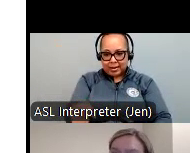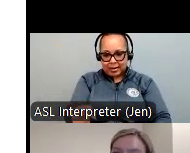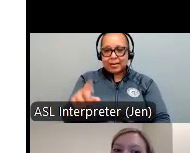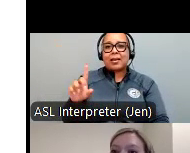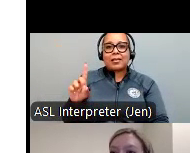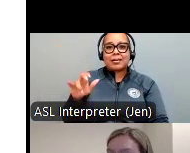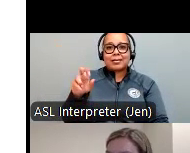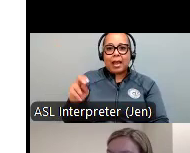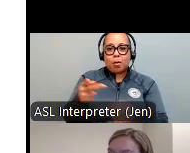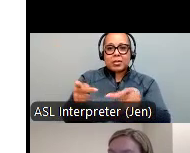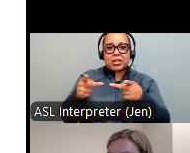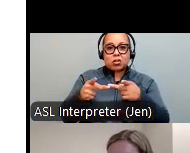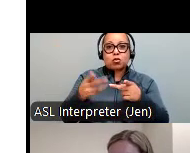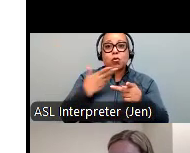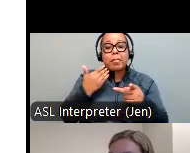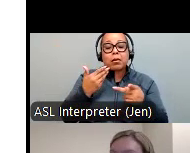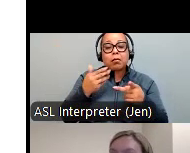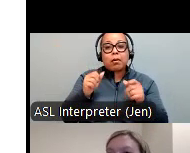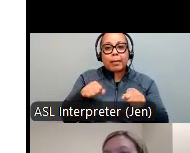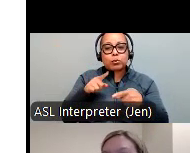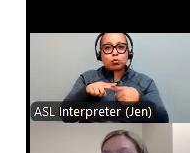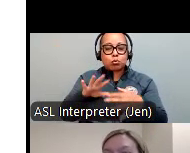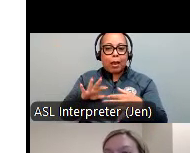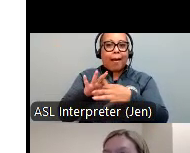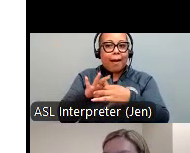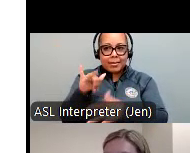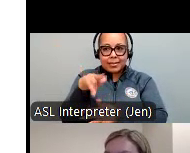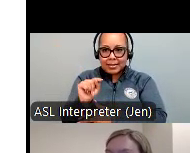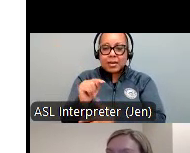thing, so that they're better able to access it. And so somebody may request that you leave